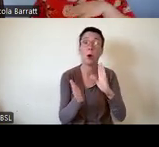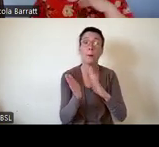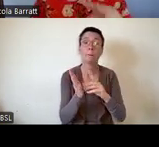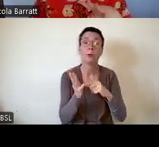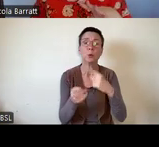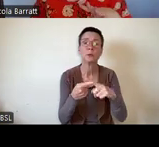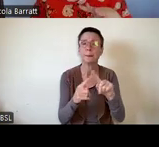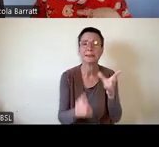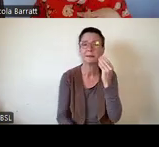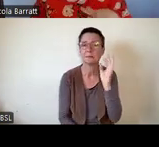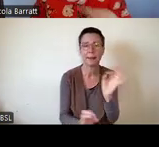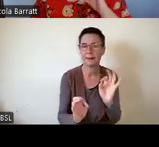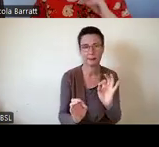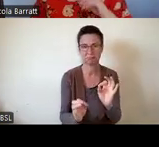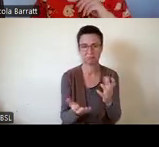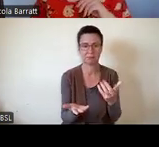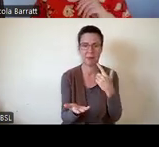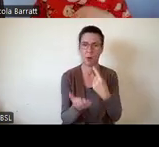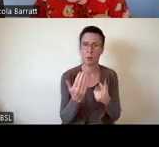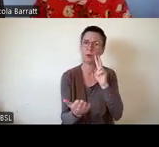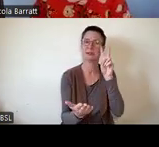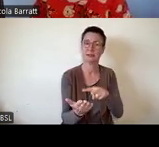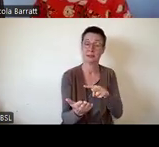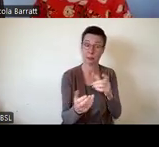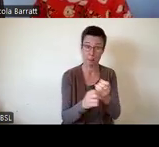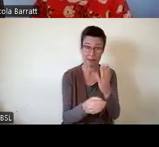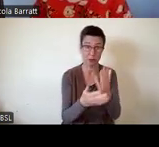They're not listening to begin with, so we want to make sure you've got the captions in there.